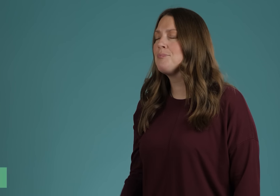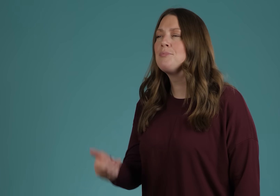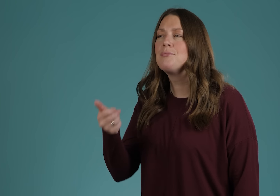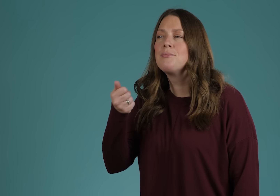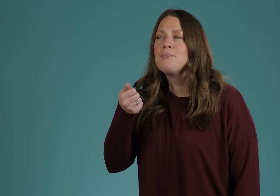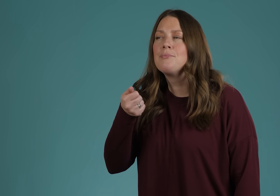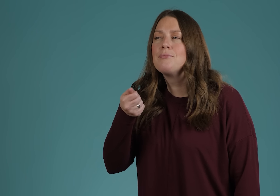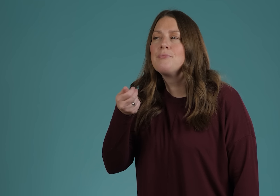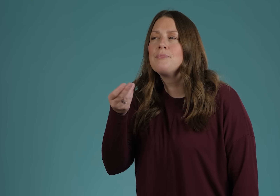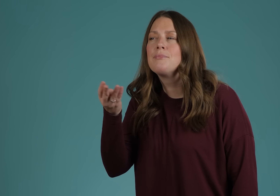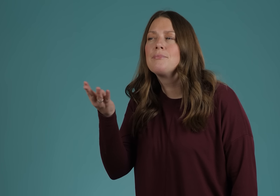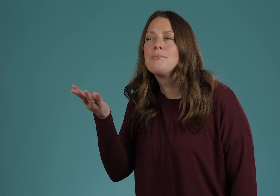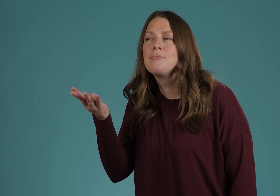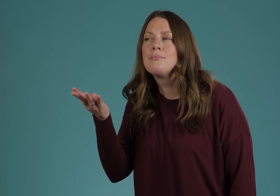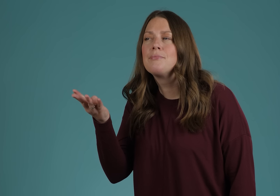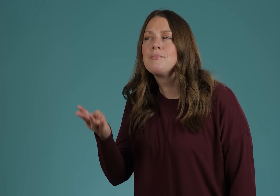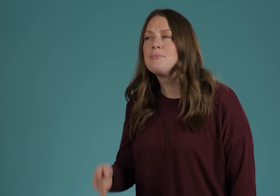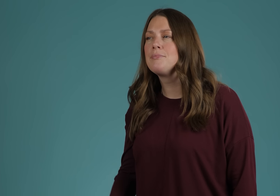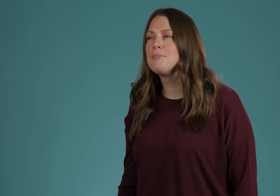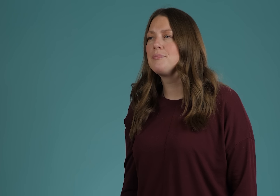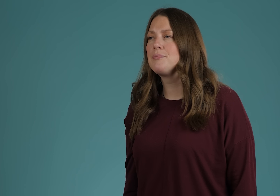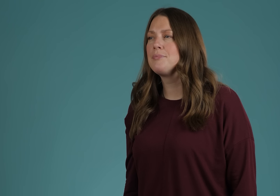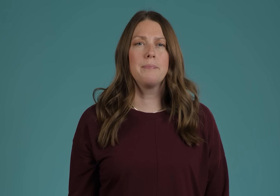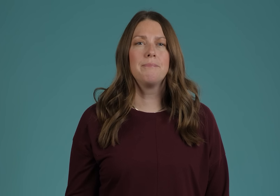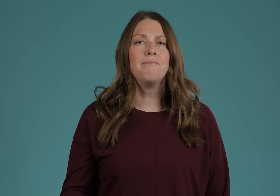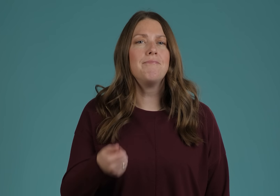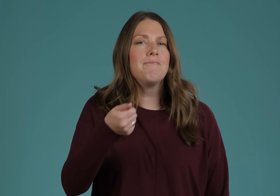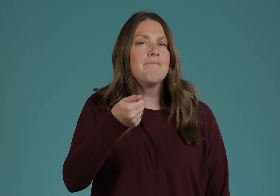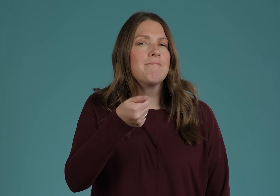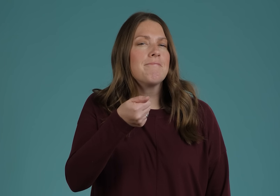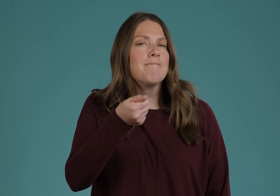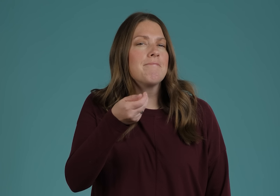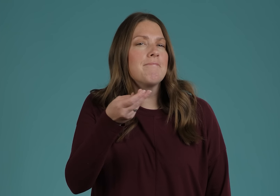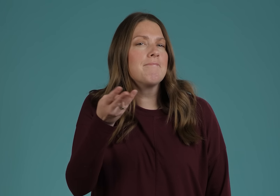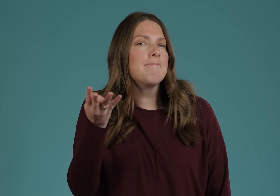Your hand starts often in a position and then fanned